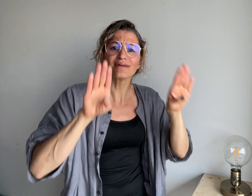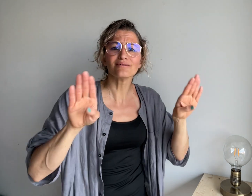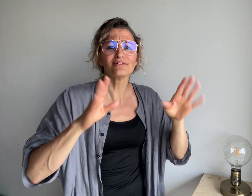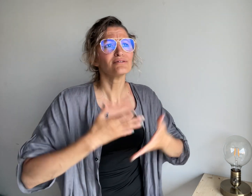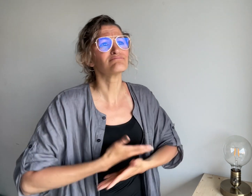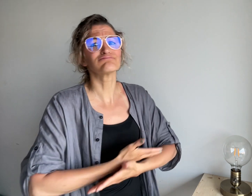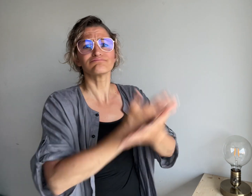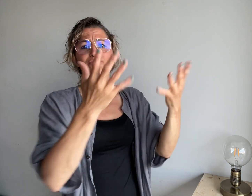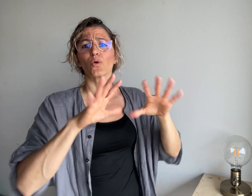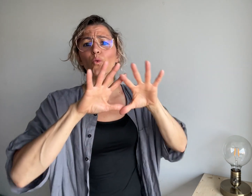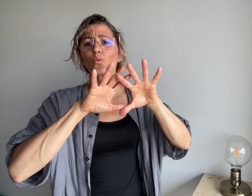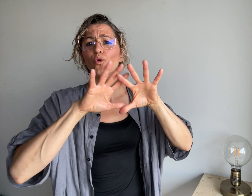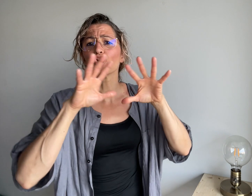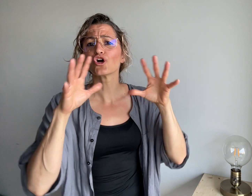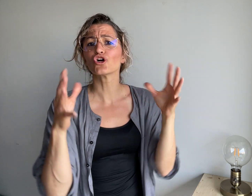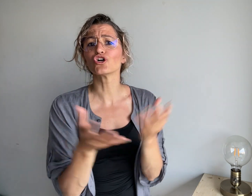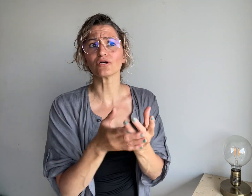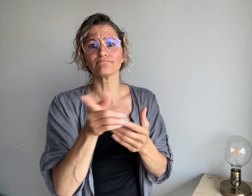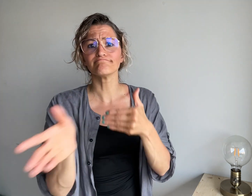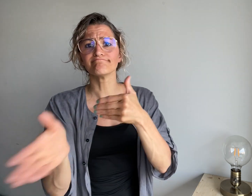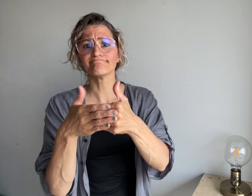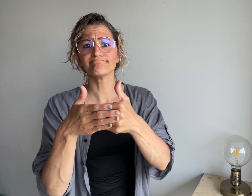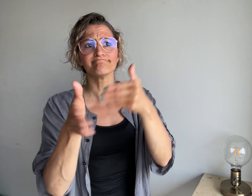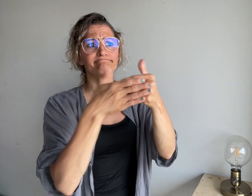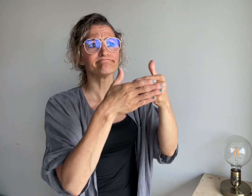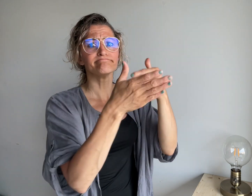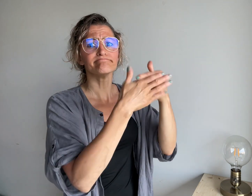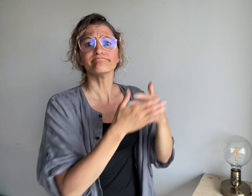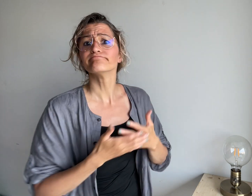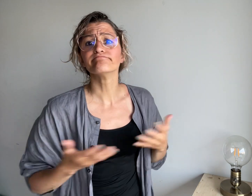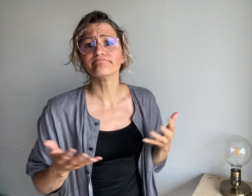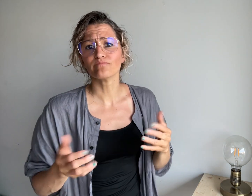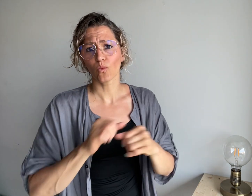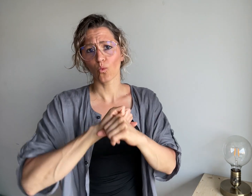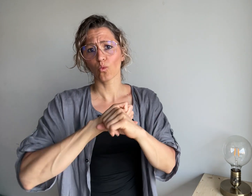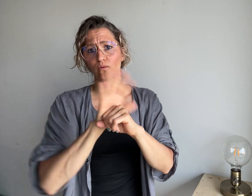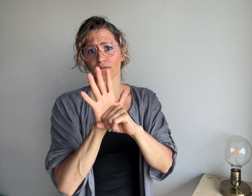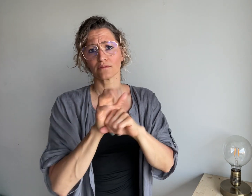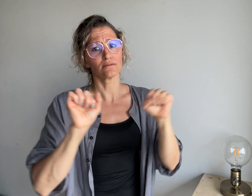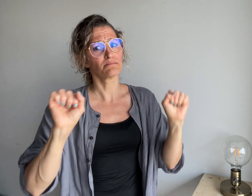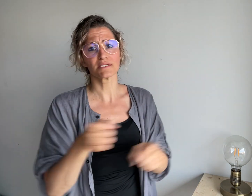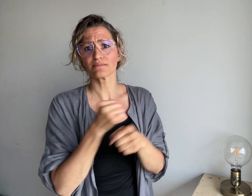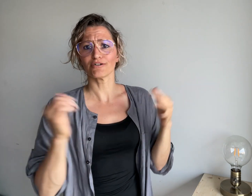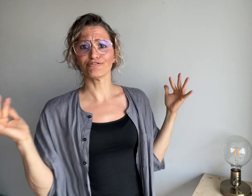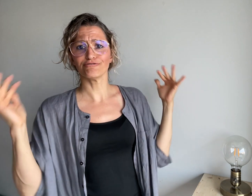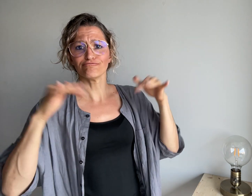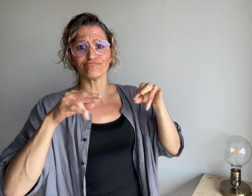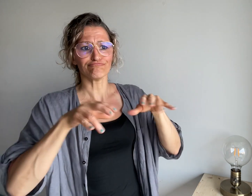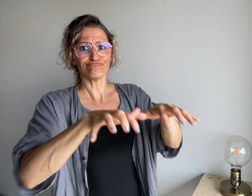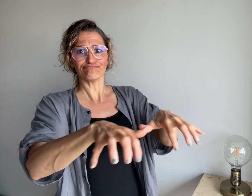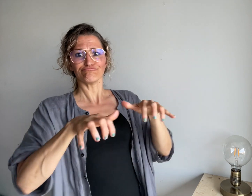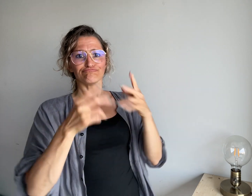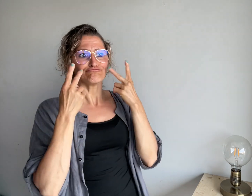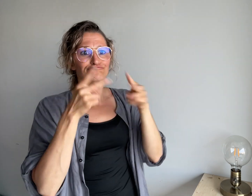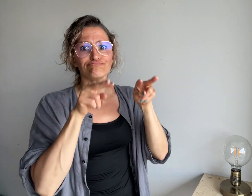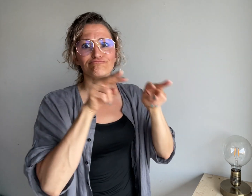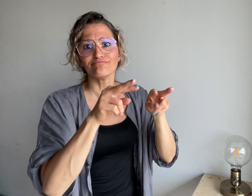shut down due to COVID-19, some theater productions